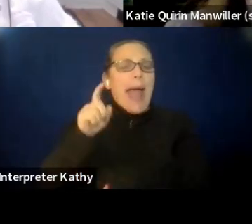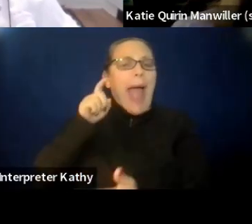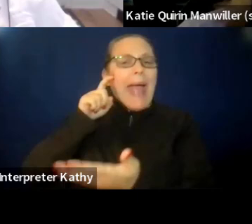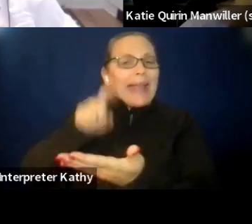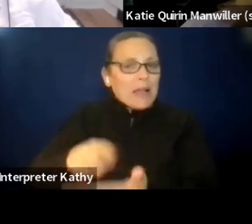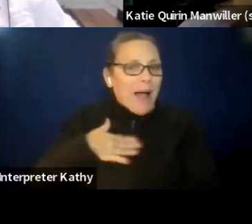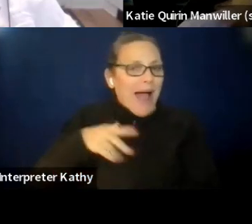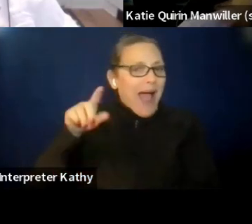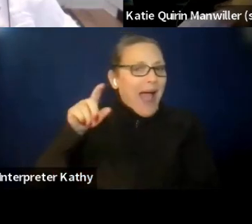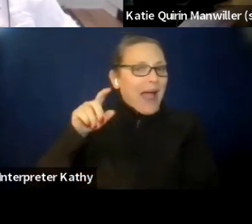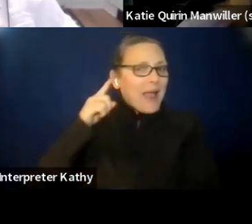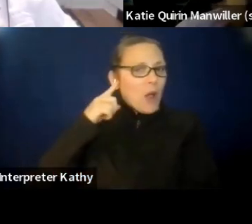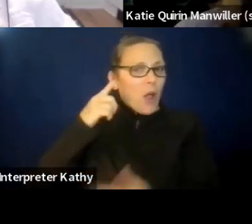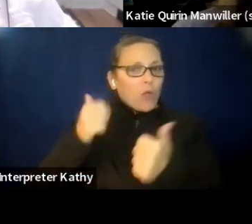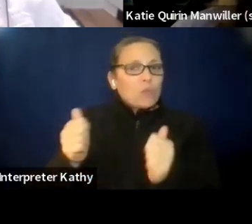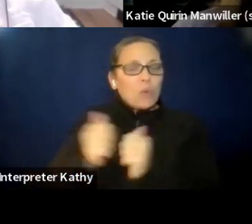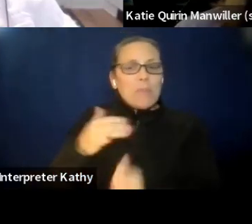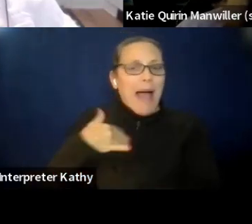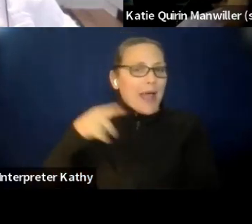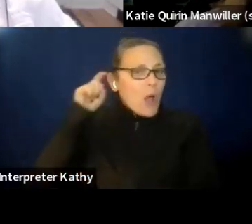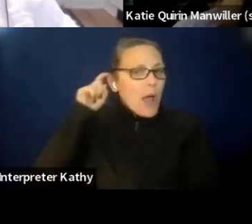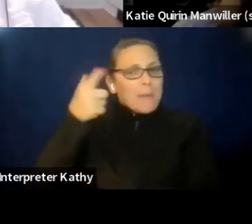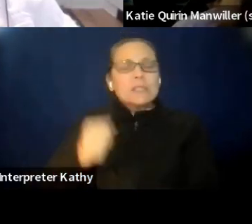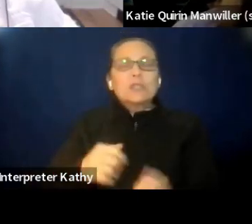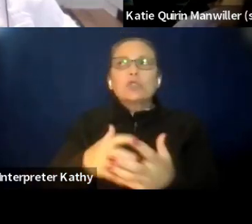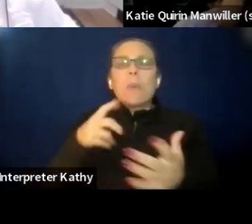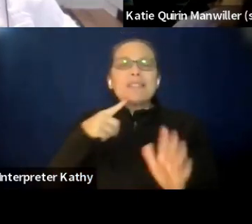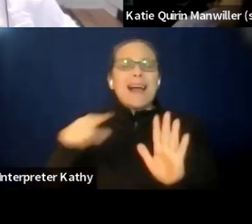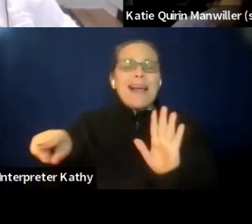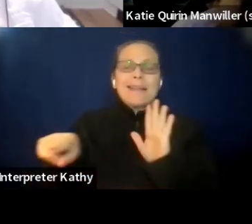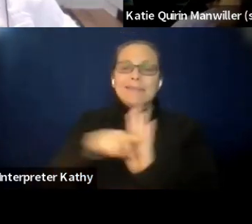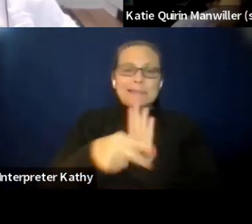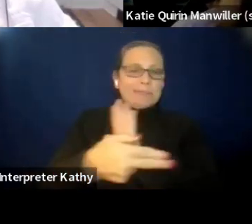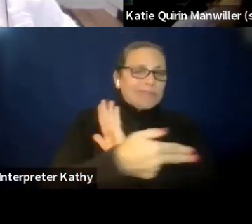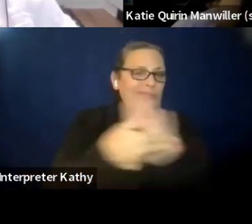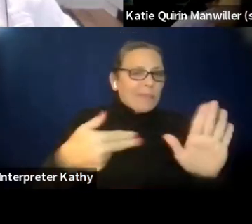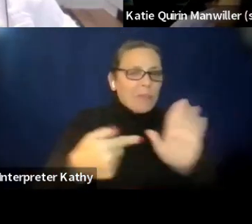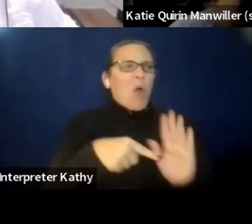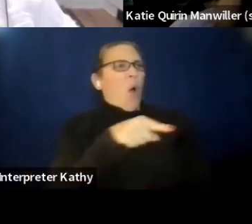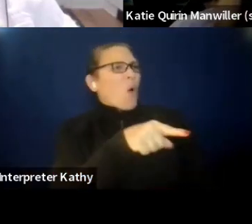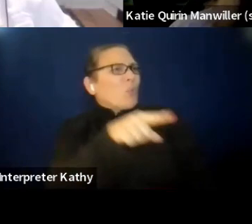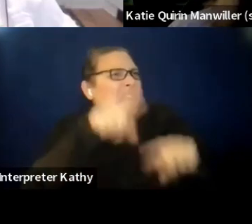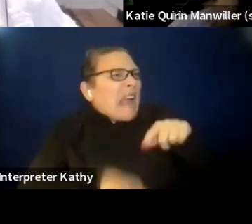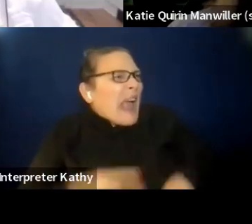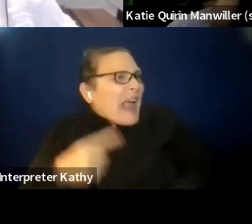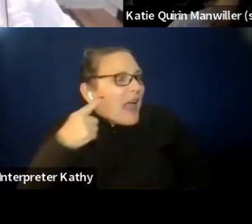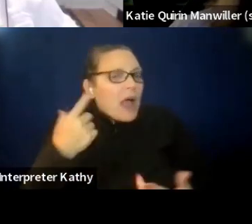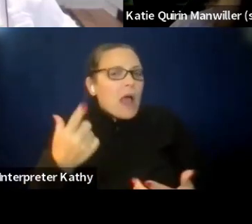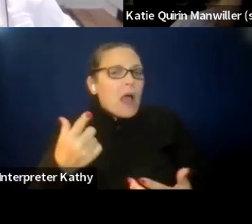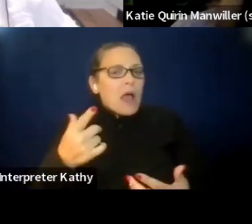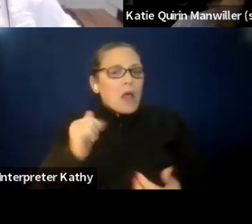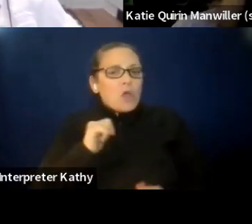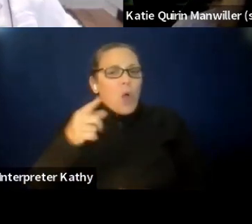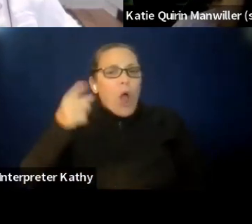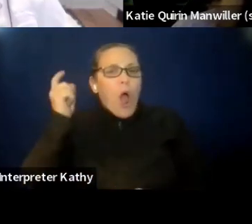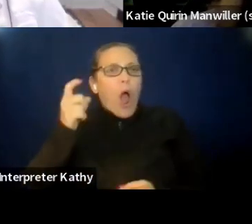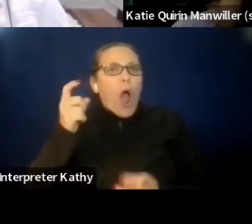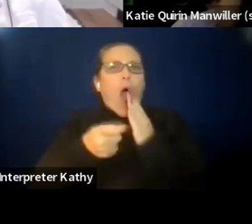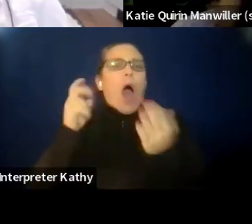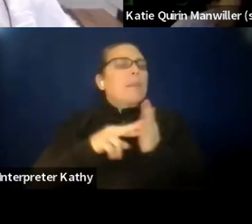website, all that type of stuff. I still didn't really acknowledge my hearing loss even with my hearing aids because there's such a stigma to not